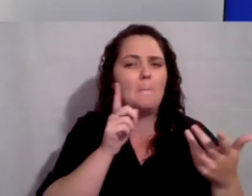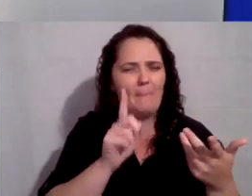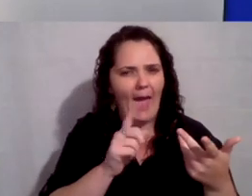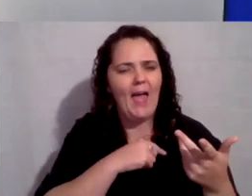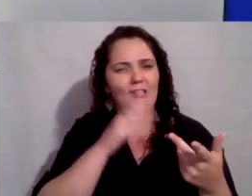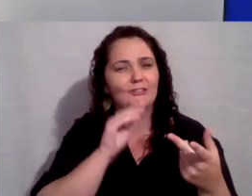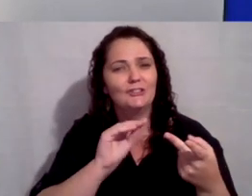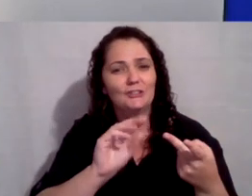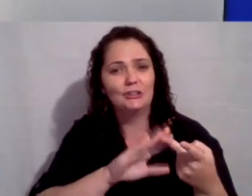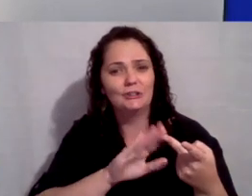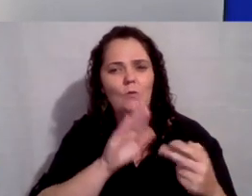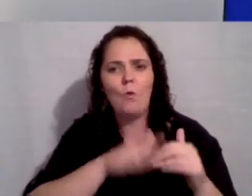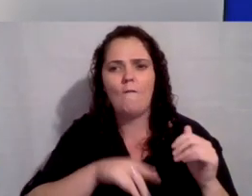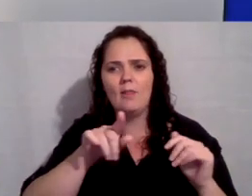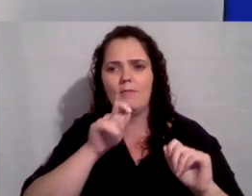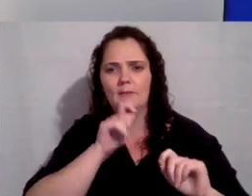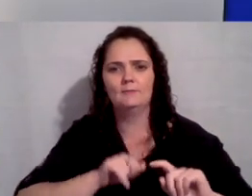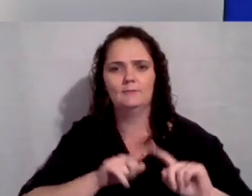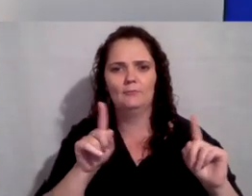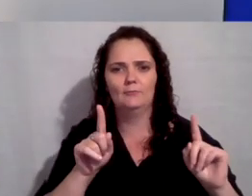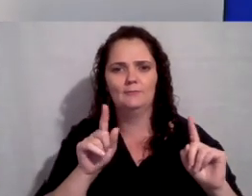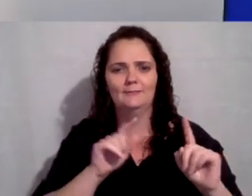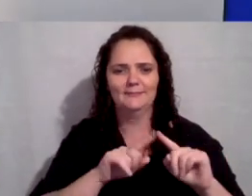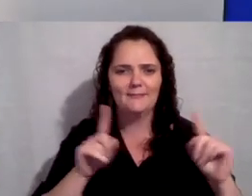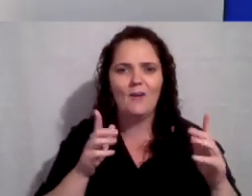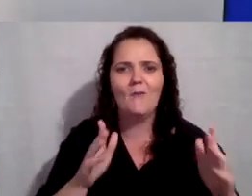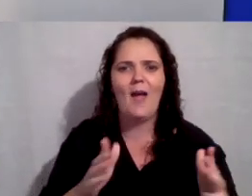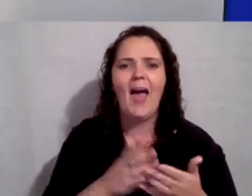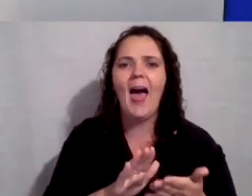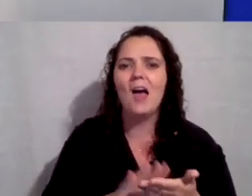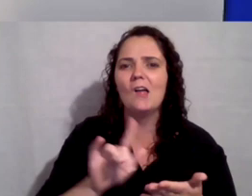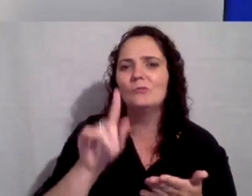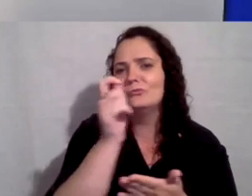and enable you to make different types of marks and approach the body in wholly new ways.